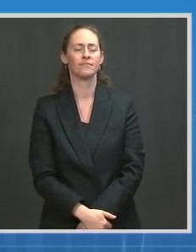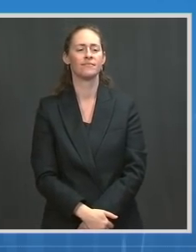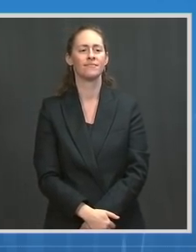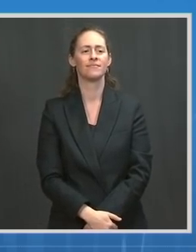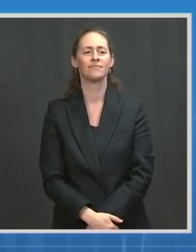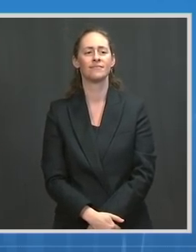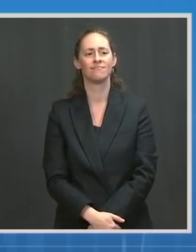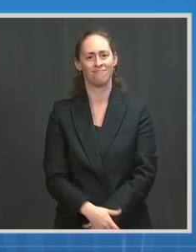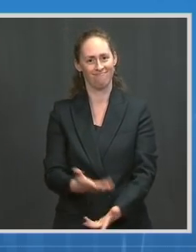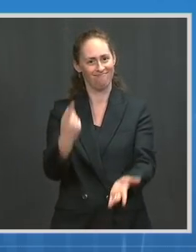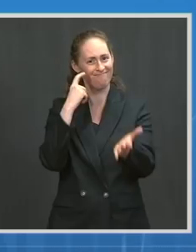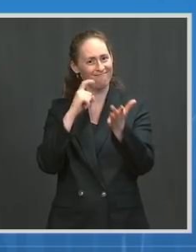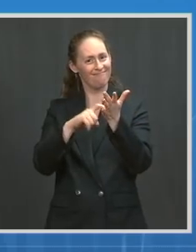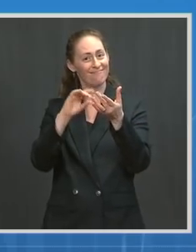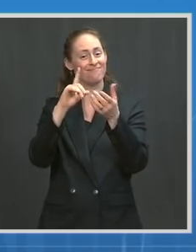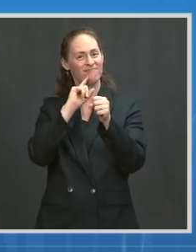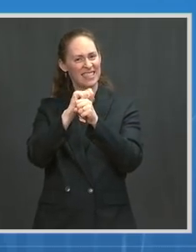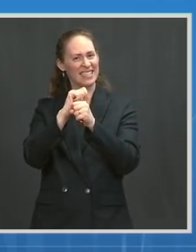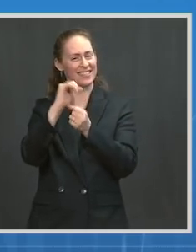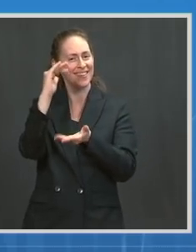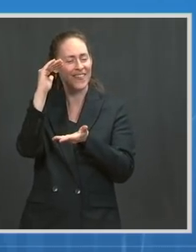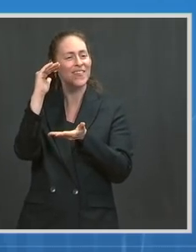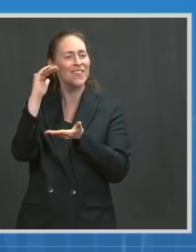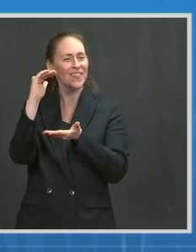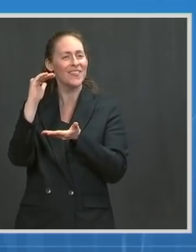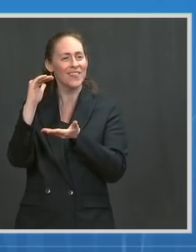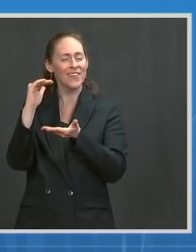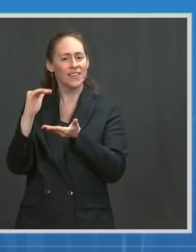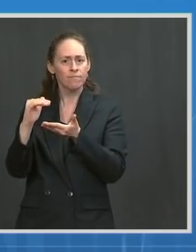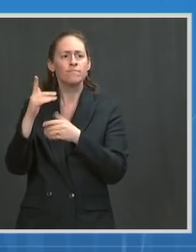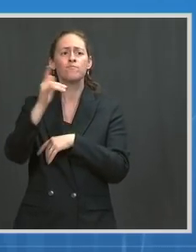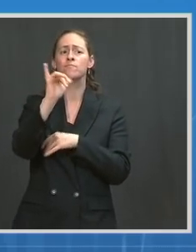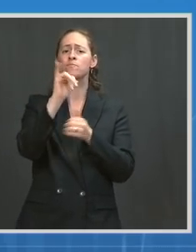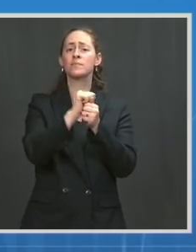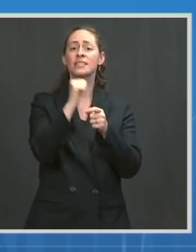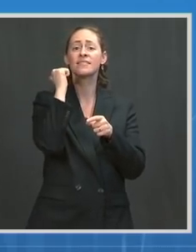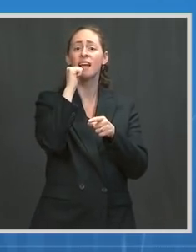And seven-day average daily deaths have also declined to 587 per day.